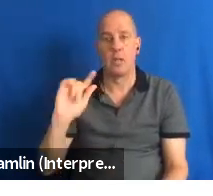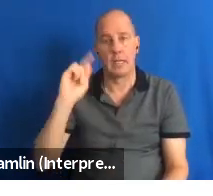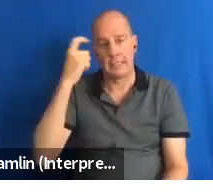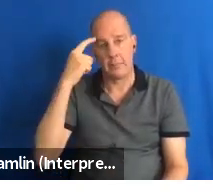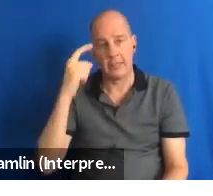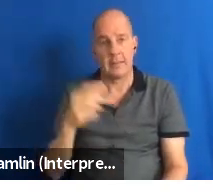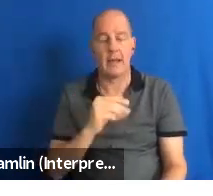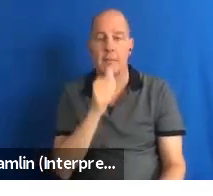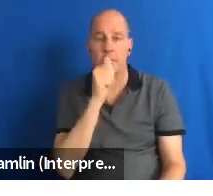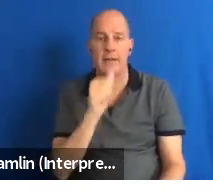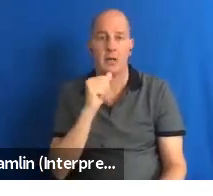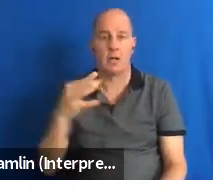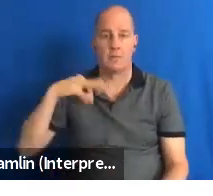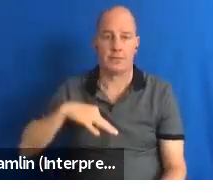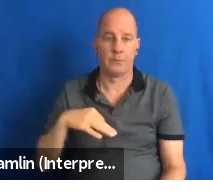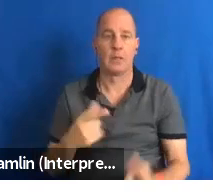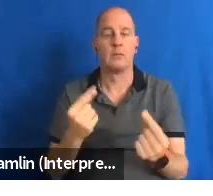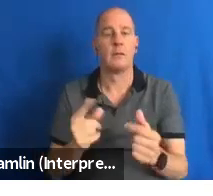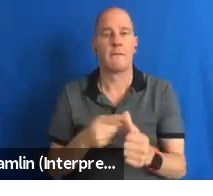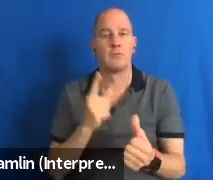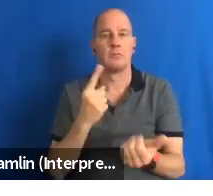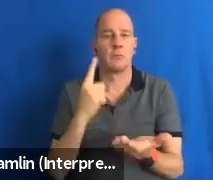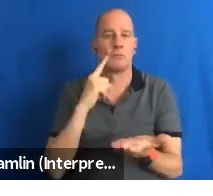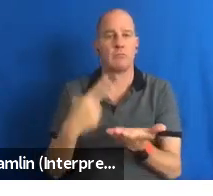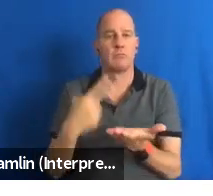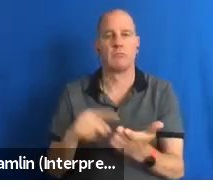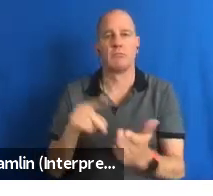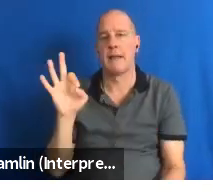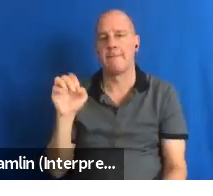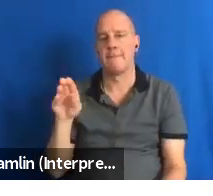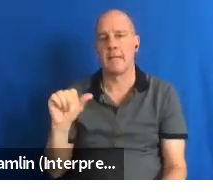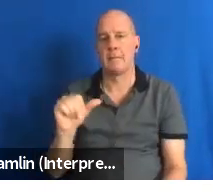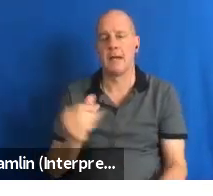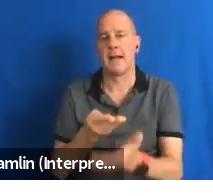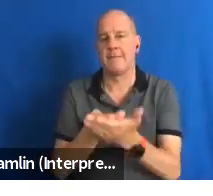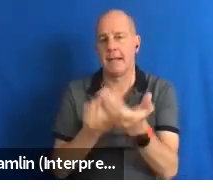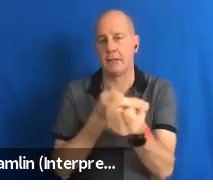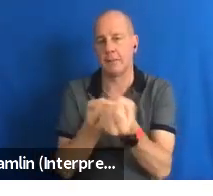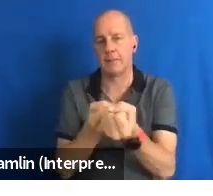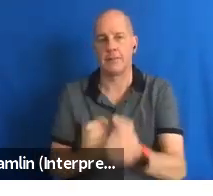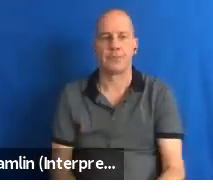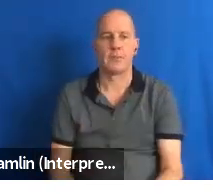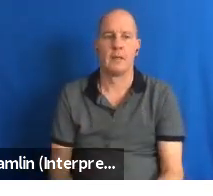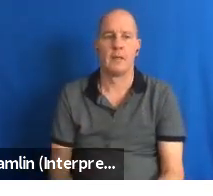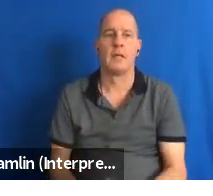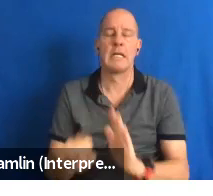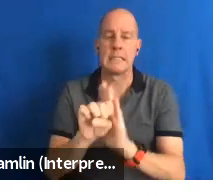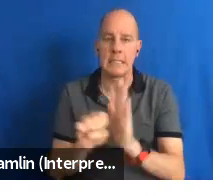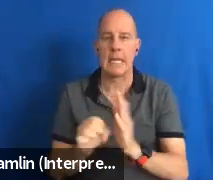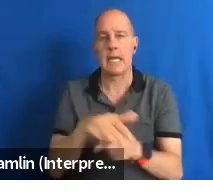I want to talk about FEMA's financial support. So the state local tribal and territorial government